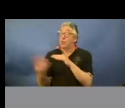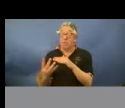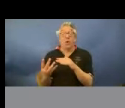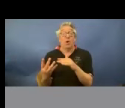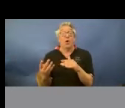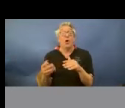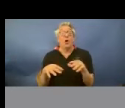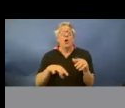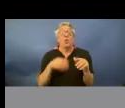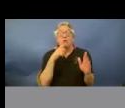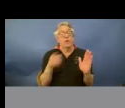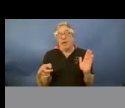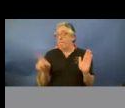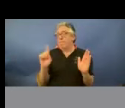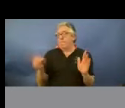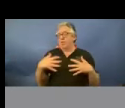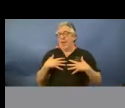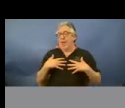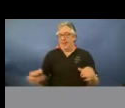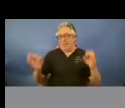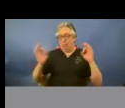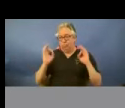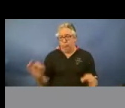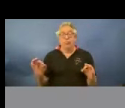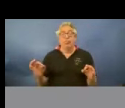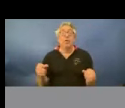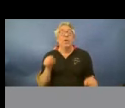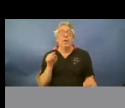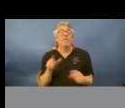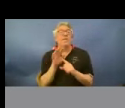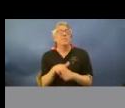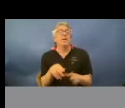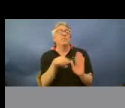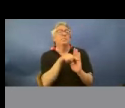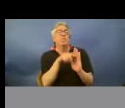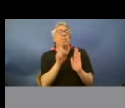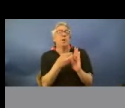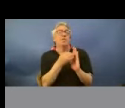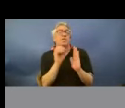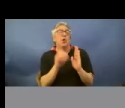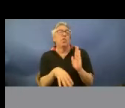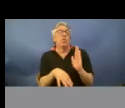for asylum, there are colleagues in the room who are directly refugees or have worked with Refugees with Disabilities.